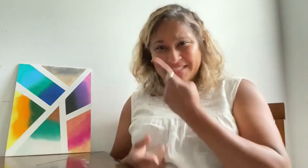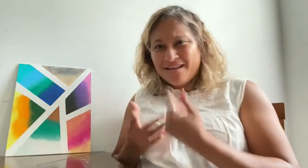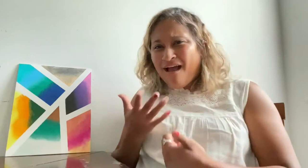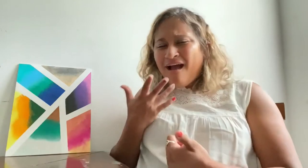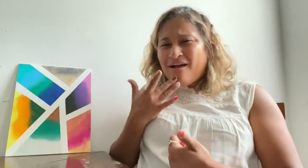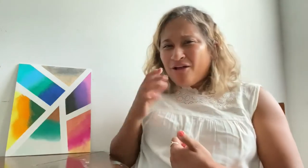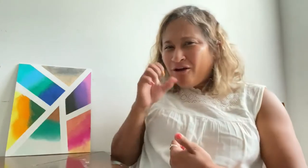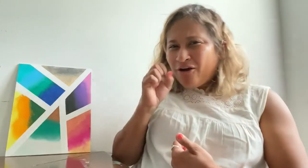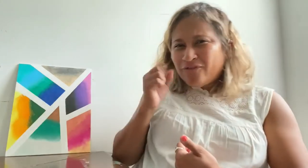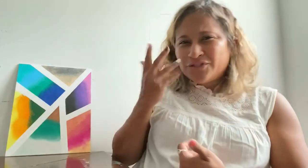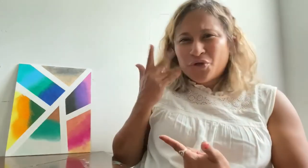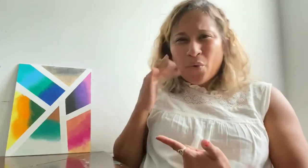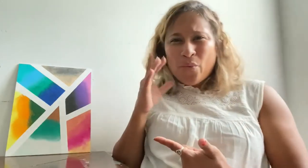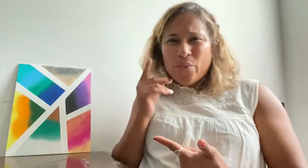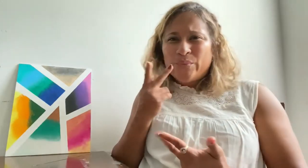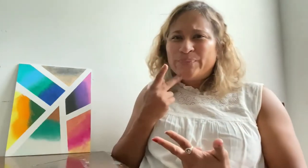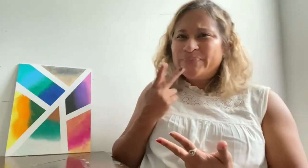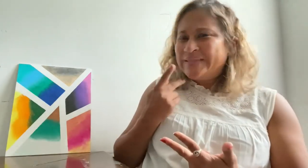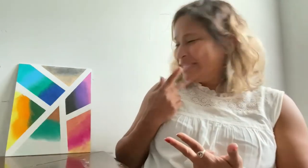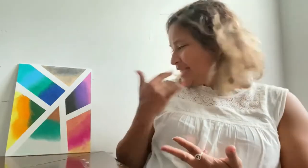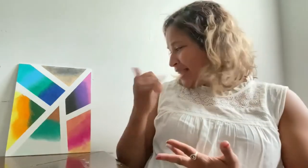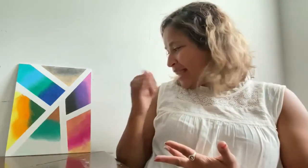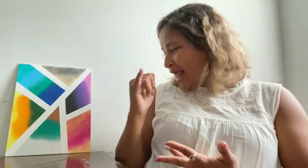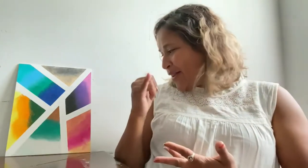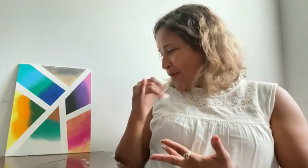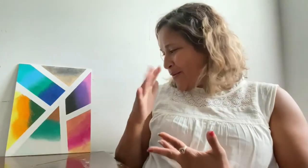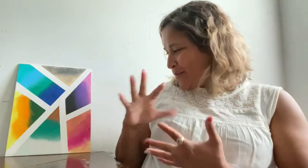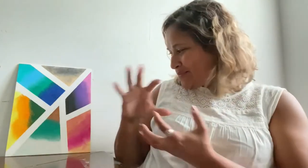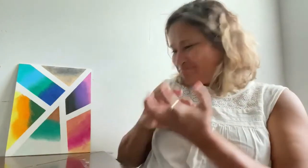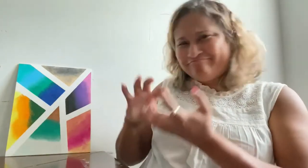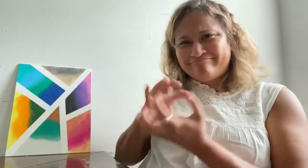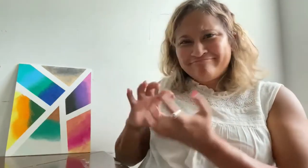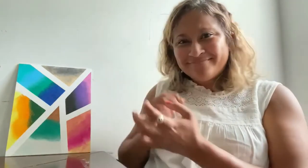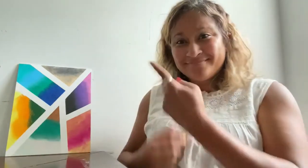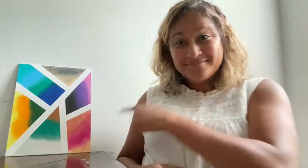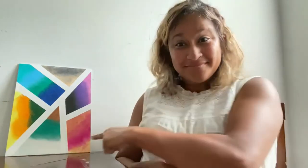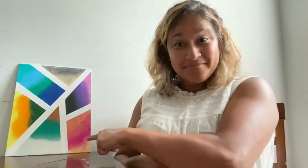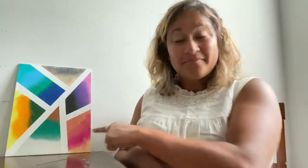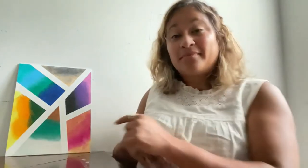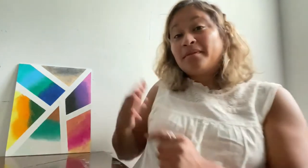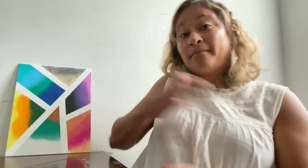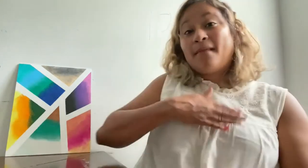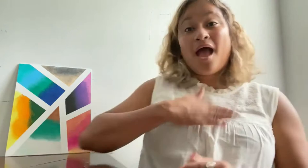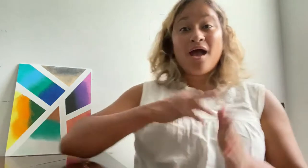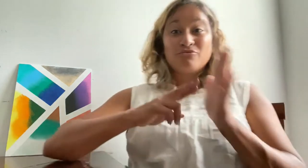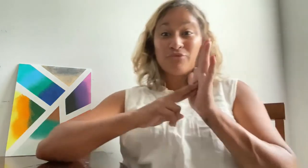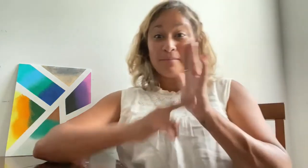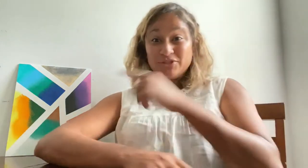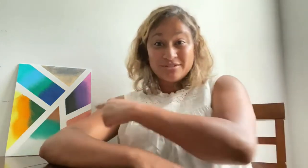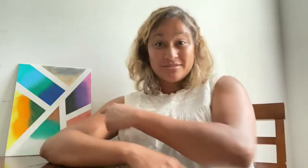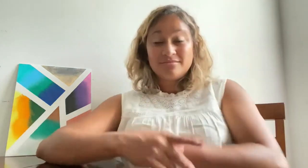Have you ever seen how colors (orange, gold, pink, yellow and blend four colors) are used to convey deeper meaning in my art piece? Now think of the many symbolic colors I incorporate in my everyday life.